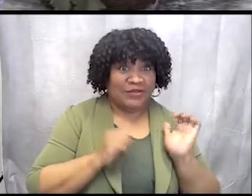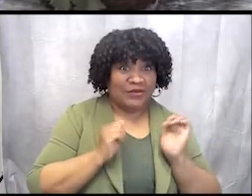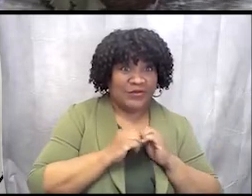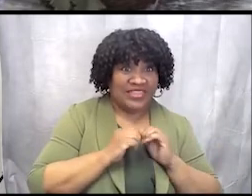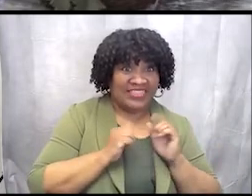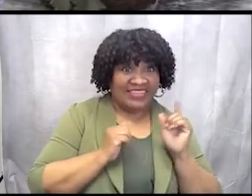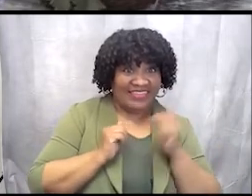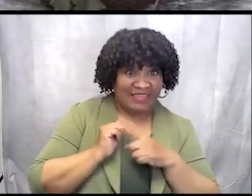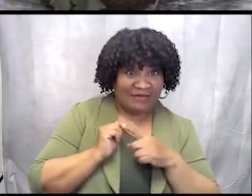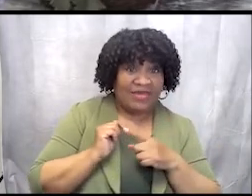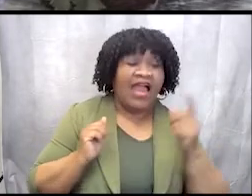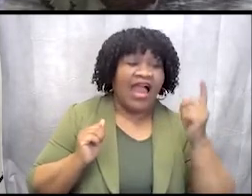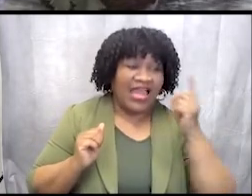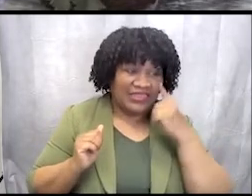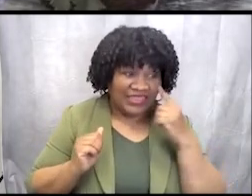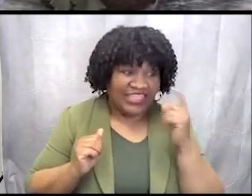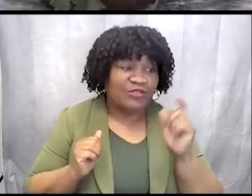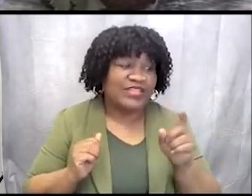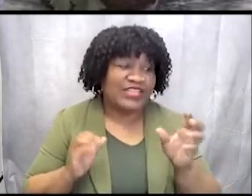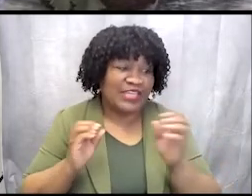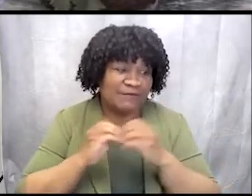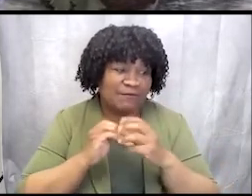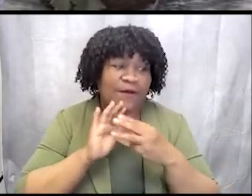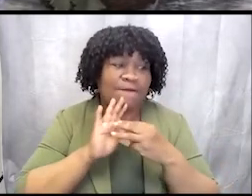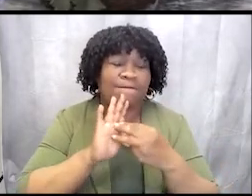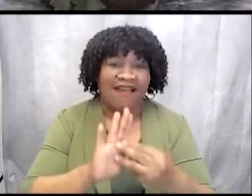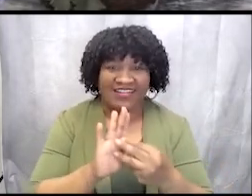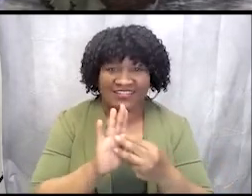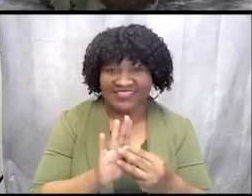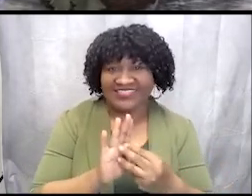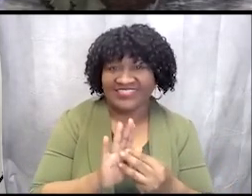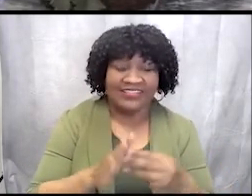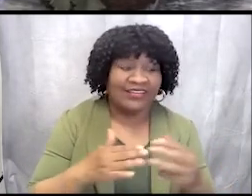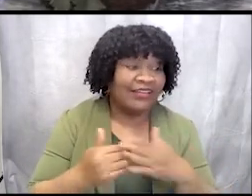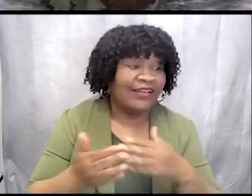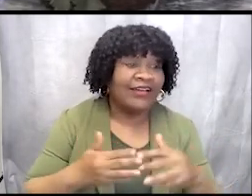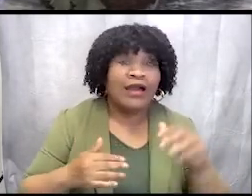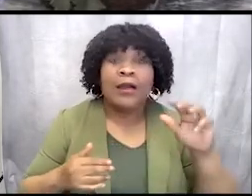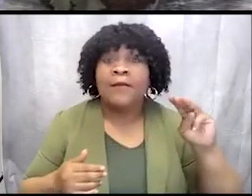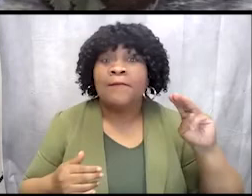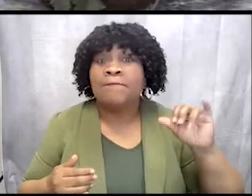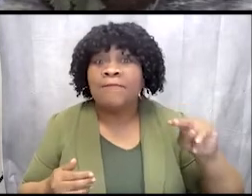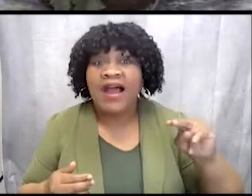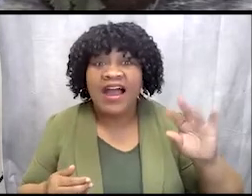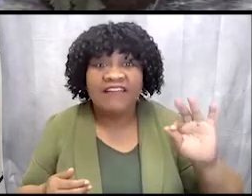See, I believe we do need models, right? I think whether it's mindfulness or whatever the model is,